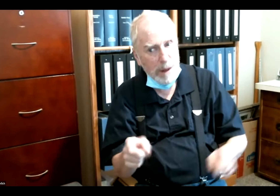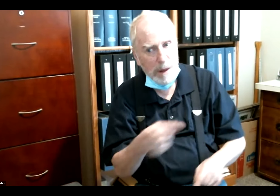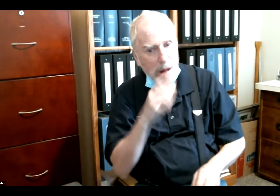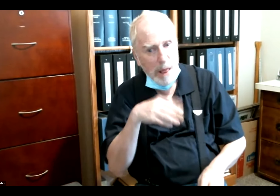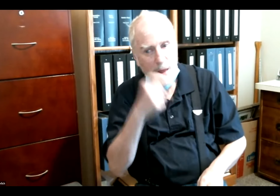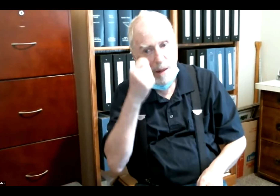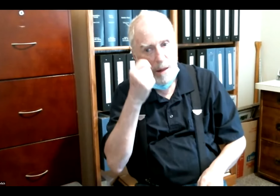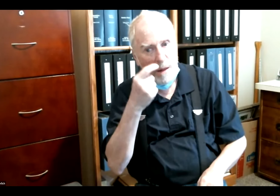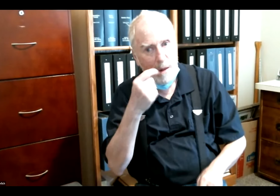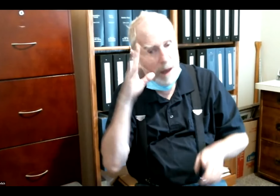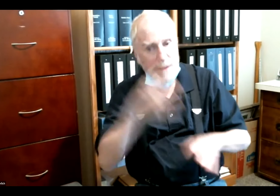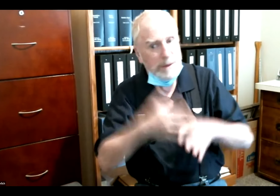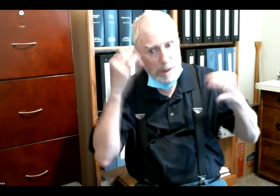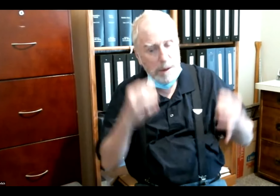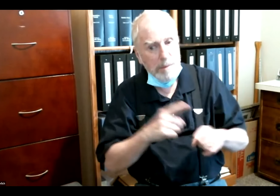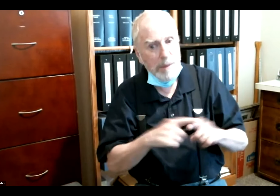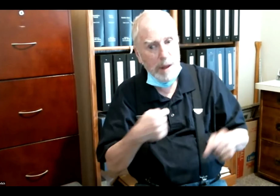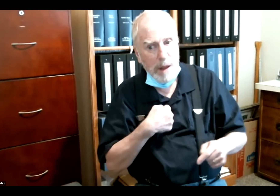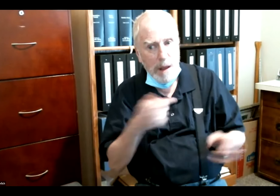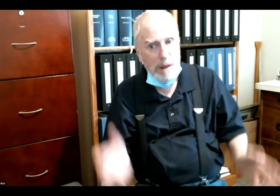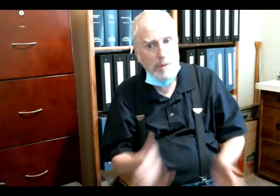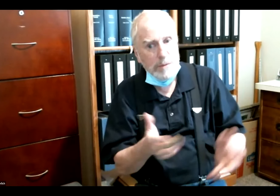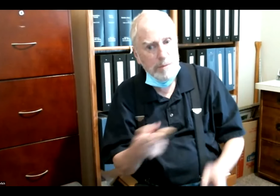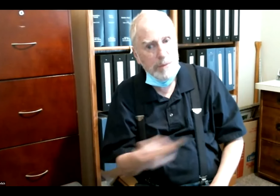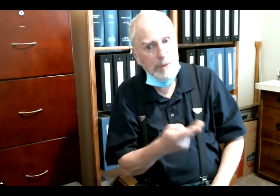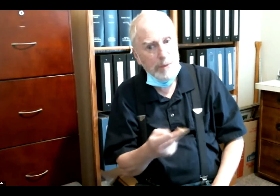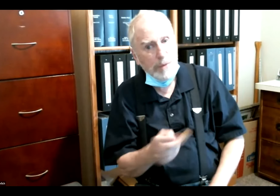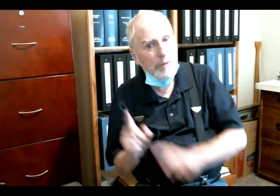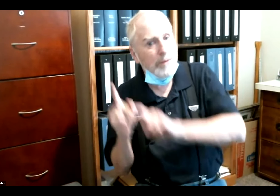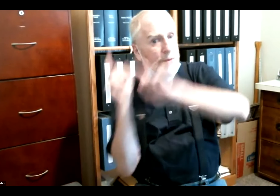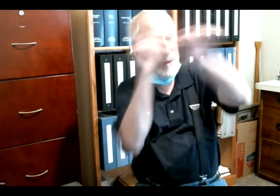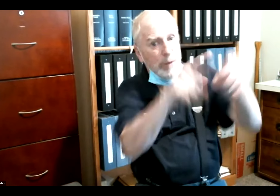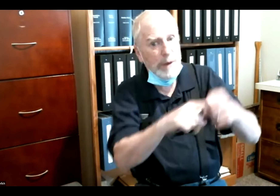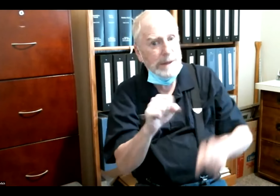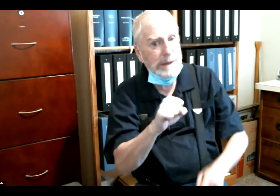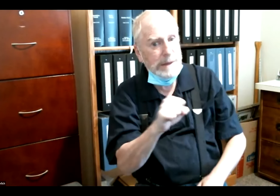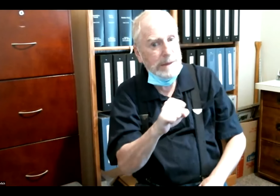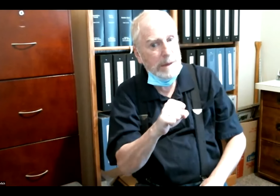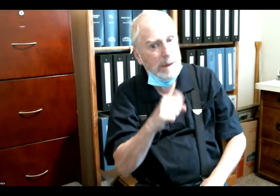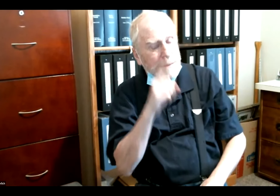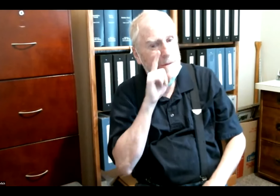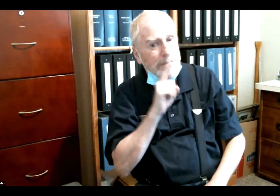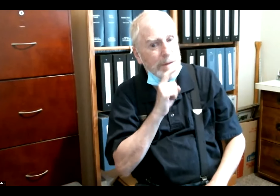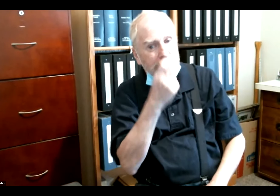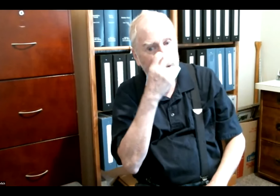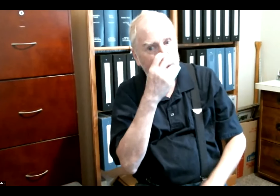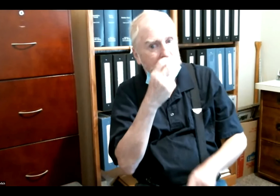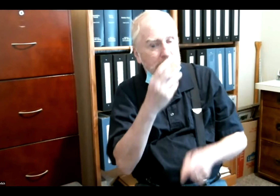services for Deaf/blind? I know no decision vs been made but I been encouraging for them